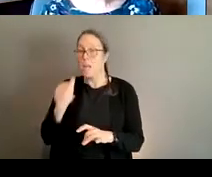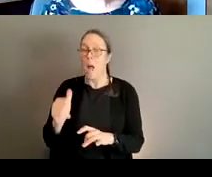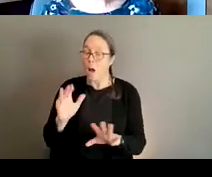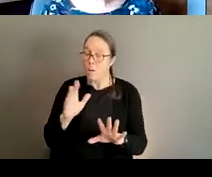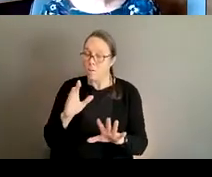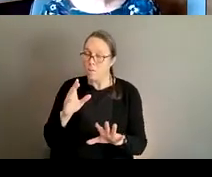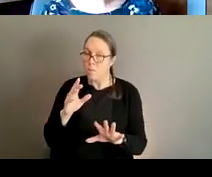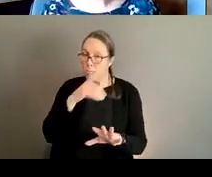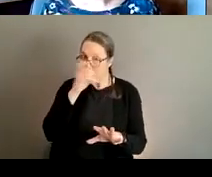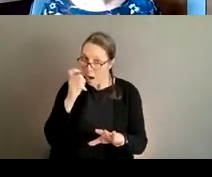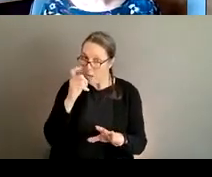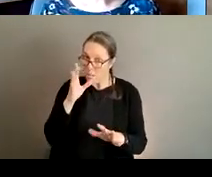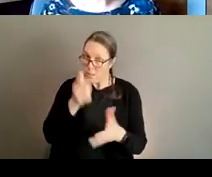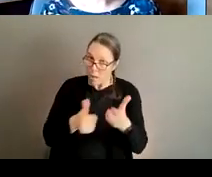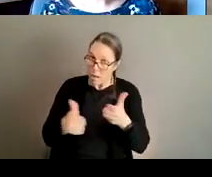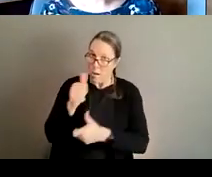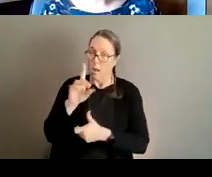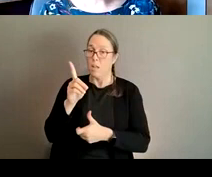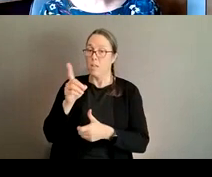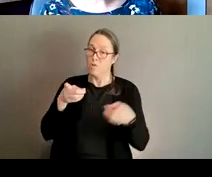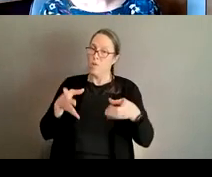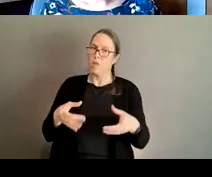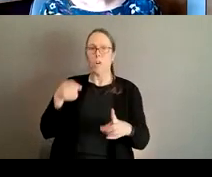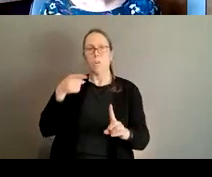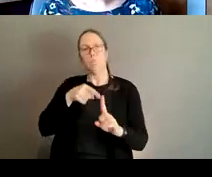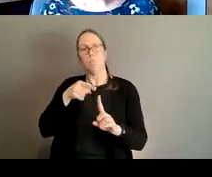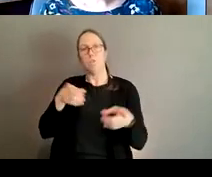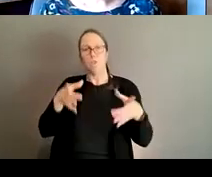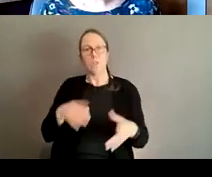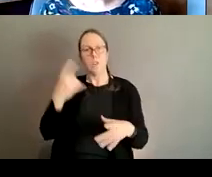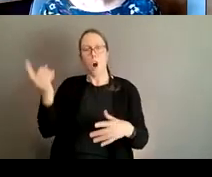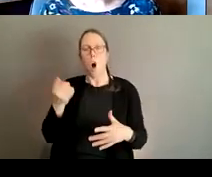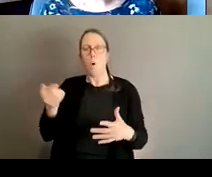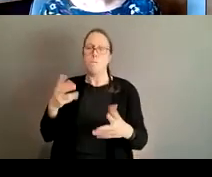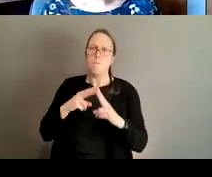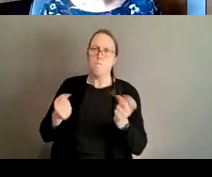Executive Director who had had always been, you know, fairly supportive of the organization's